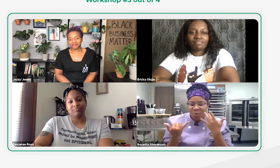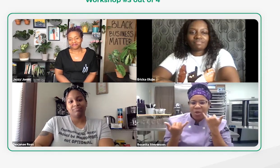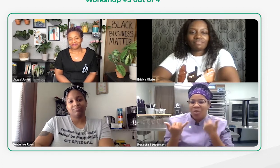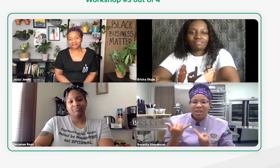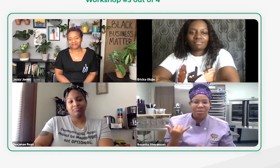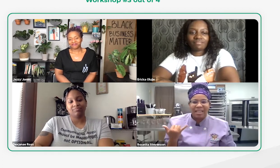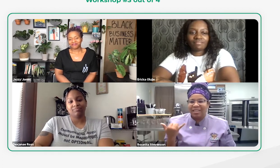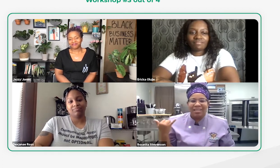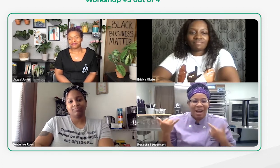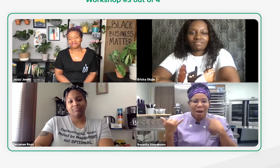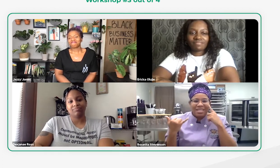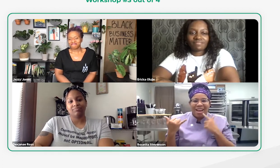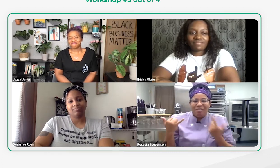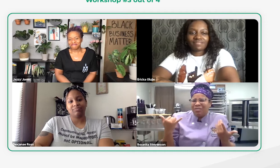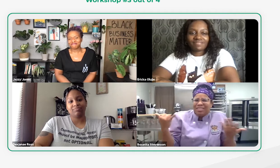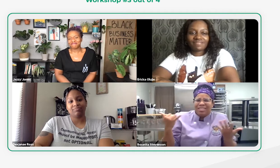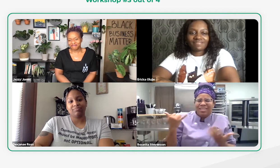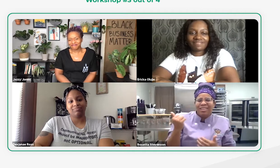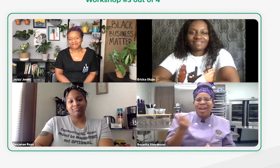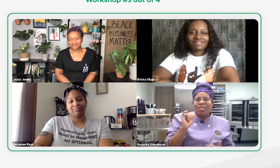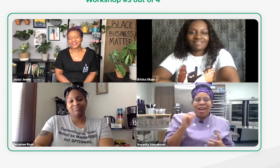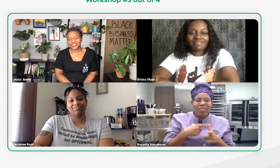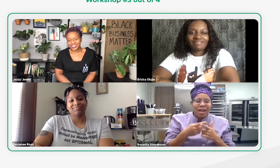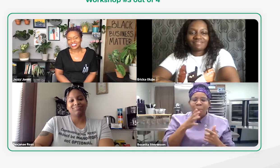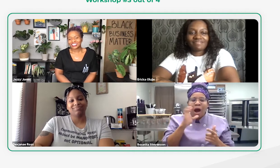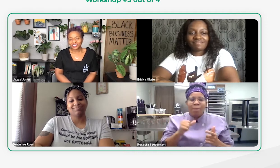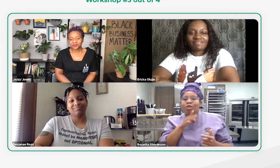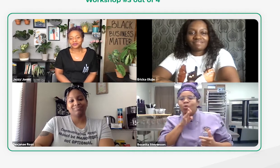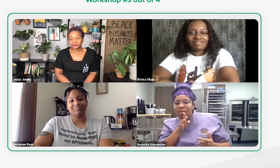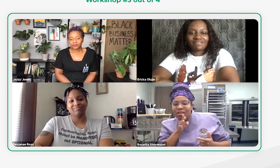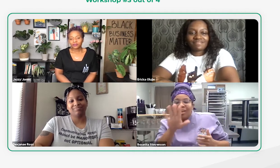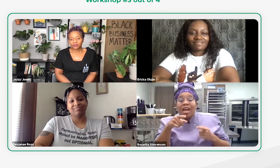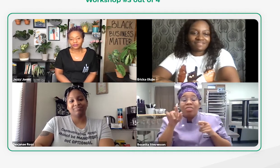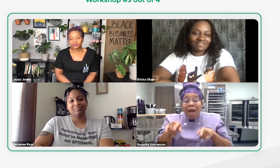could call me. I was like my phone holding my phone of why are you calling me I'm deaf?